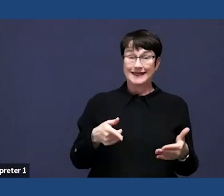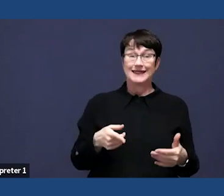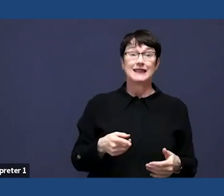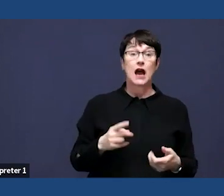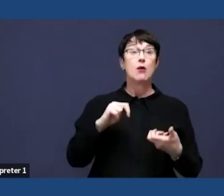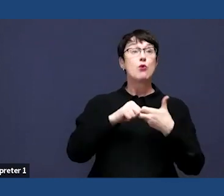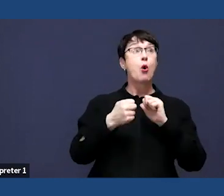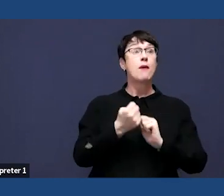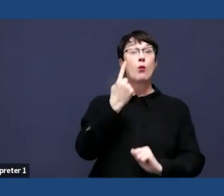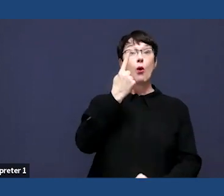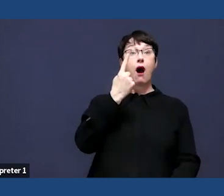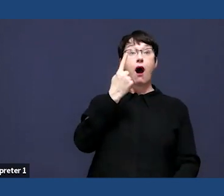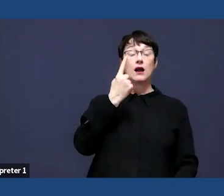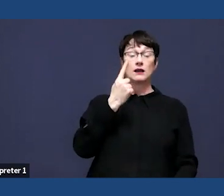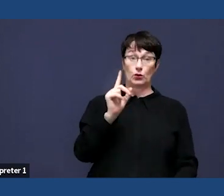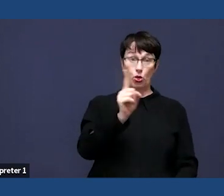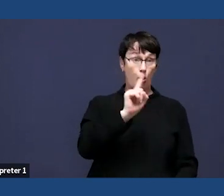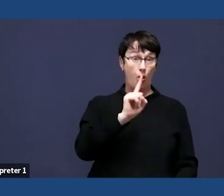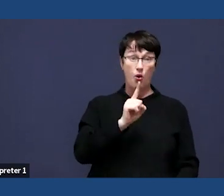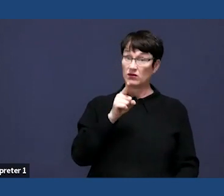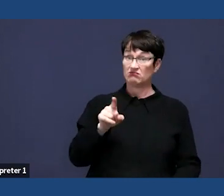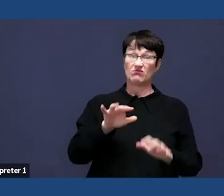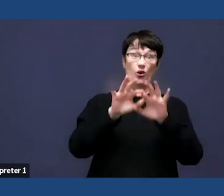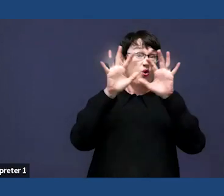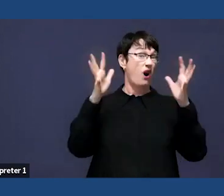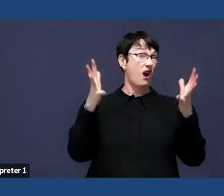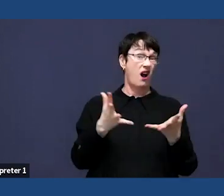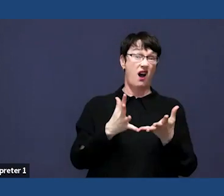Let me do a quick introduction of the panelists.